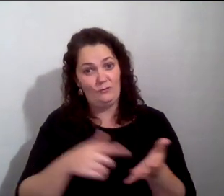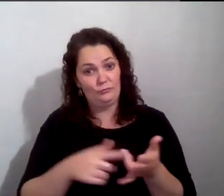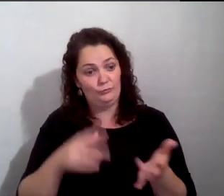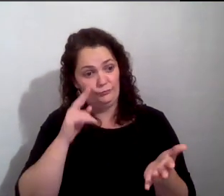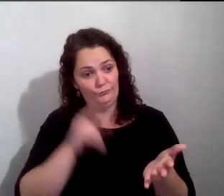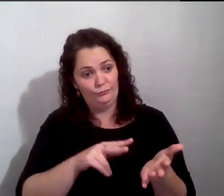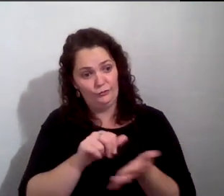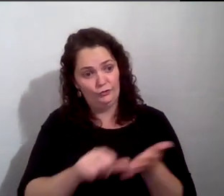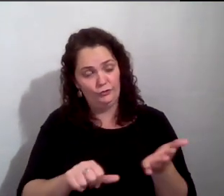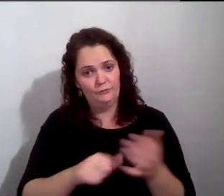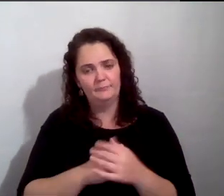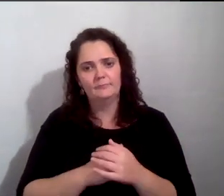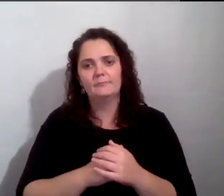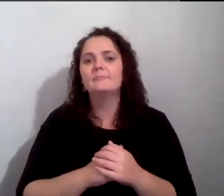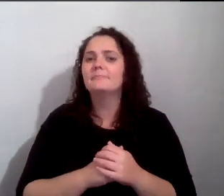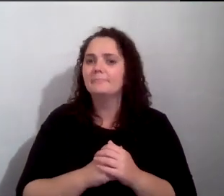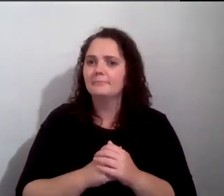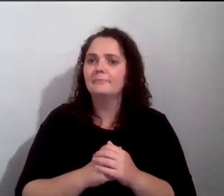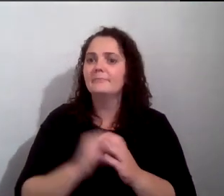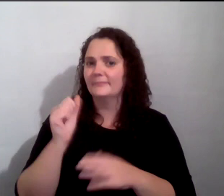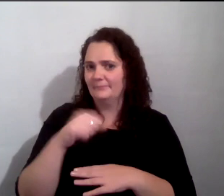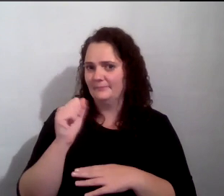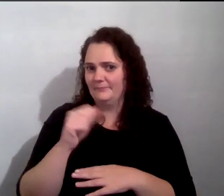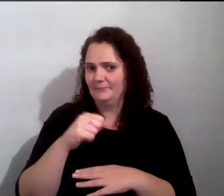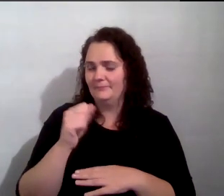what were you allowed to access in that